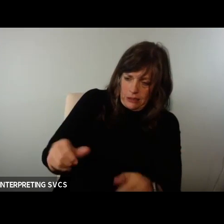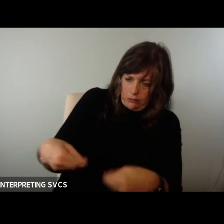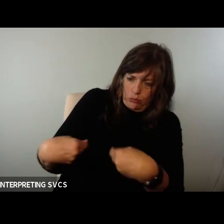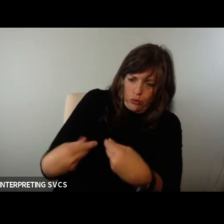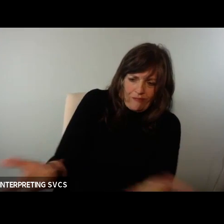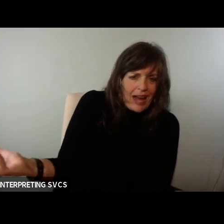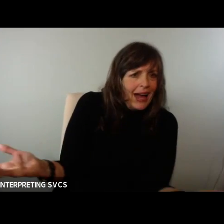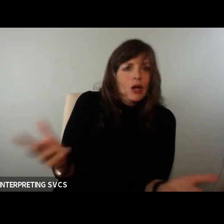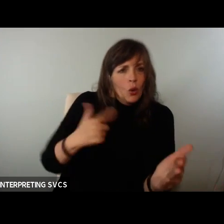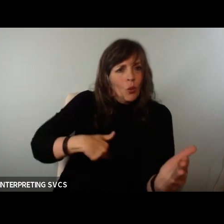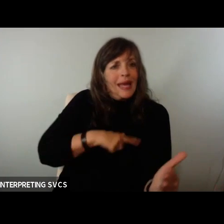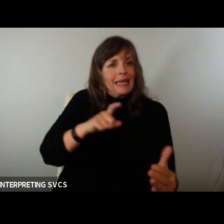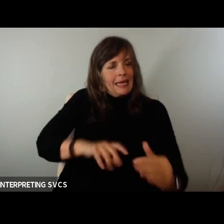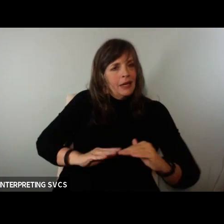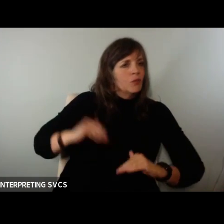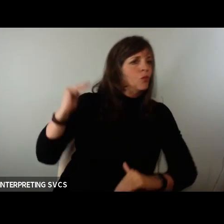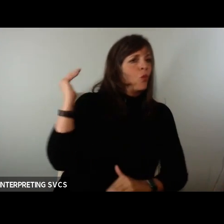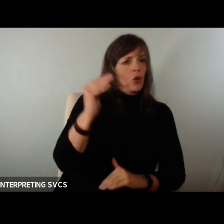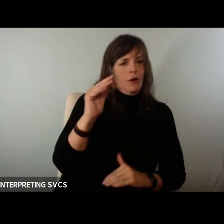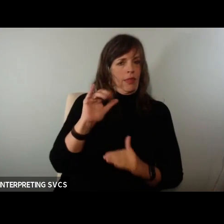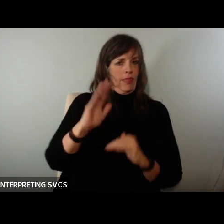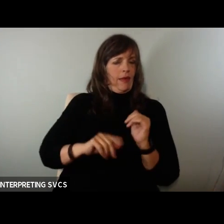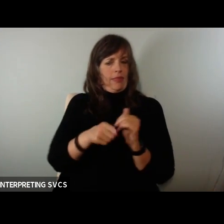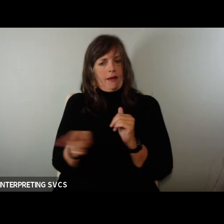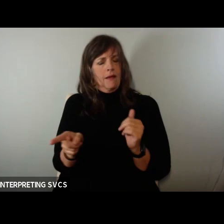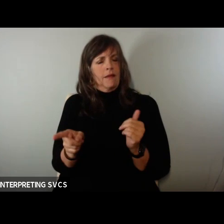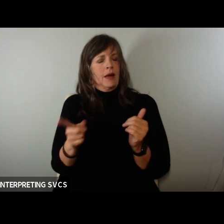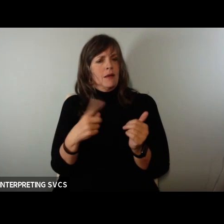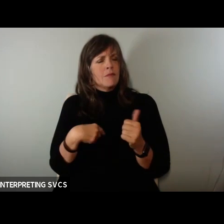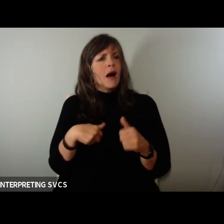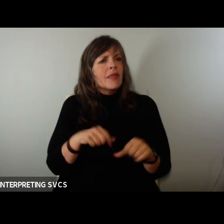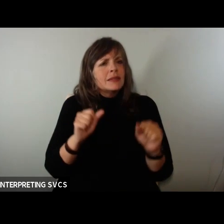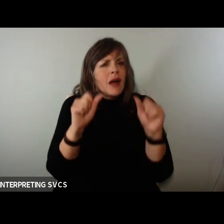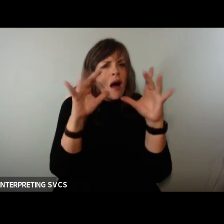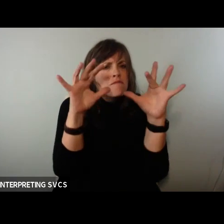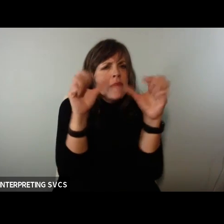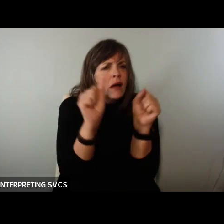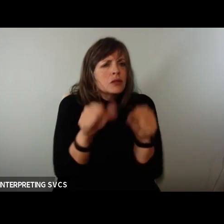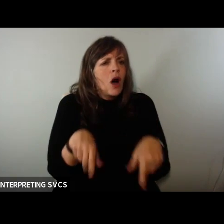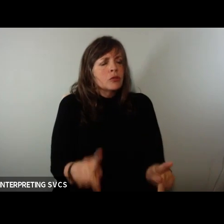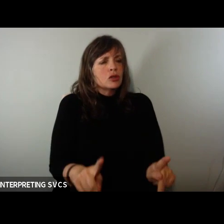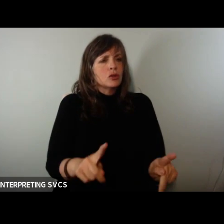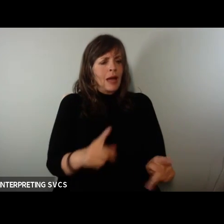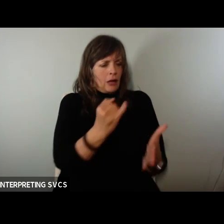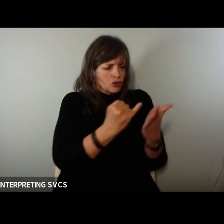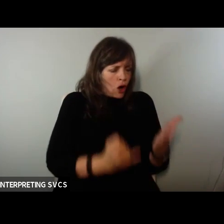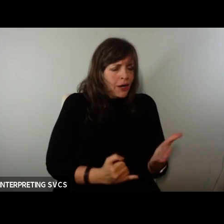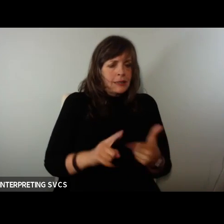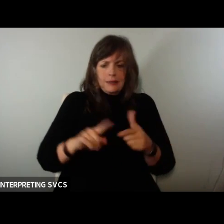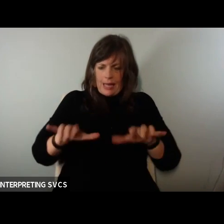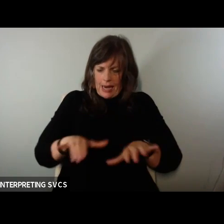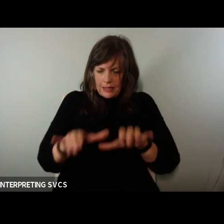But I will say that this is an amazing opportunity as artist and activists for us to look at what community means,